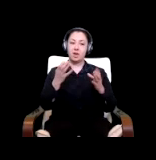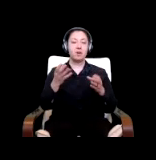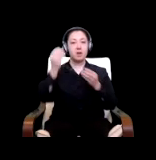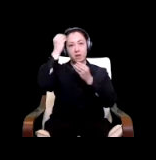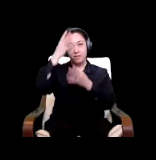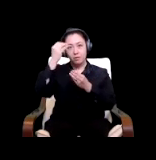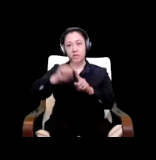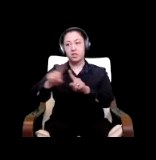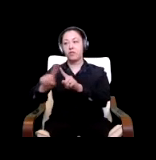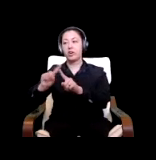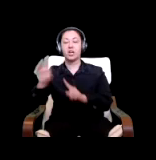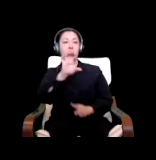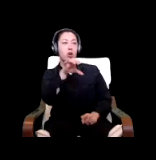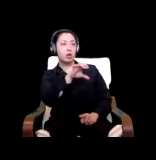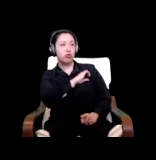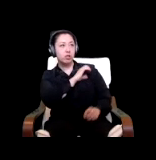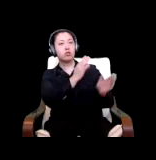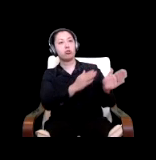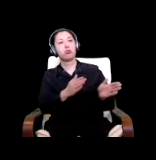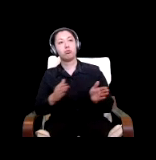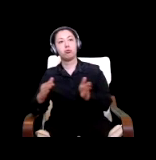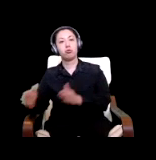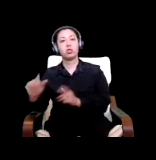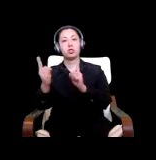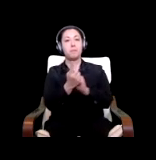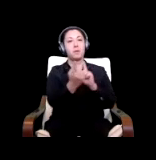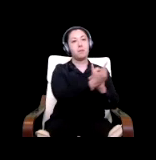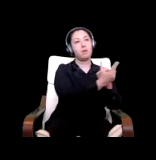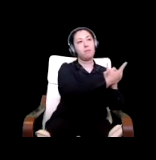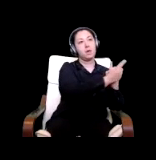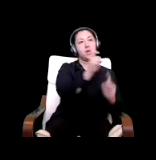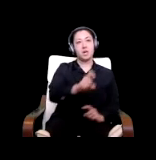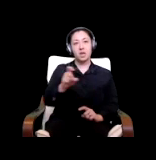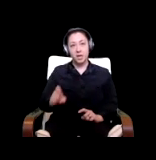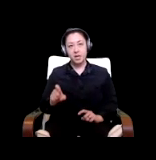and strategies of accommodating those needs as well as other resources.